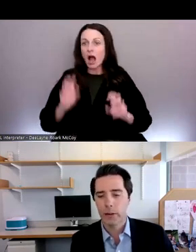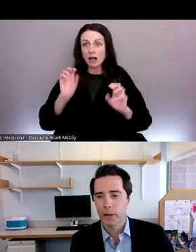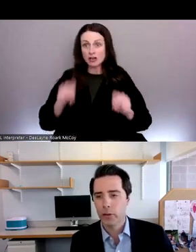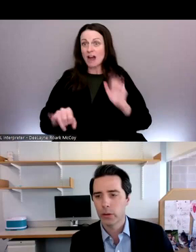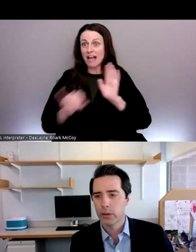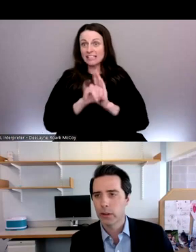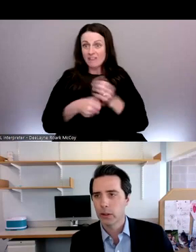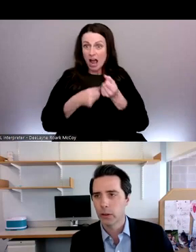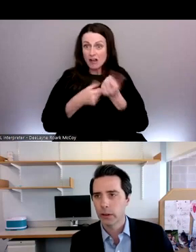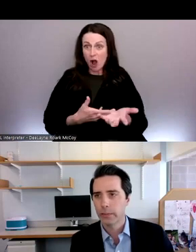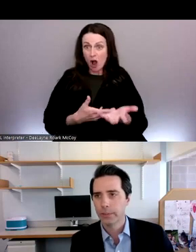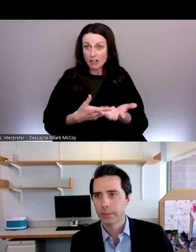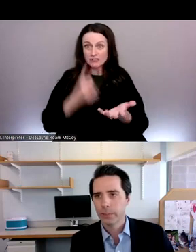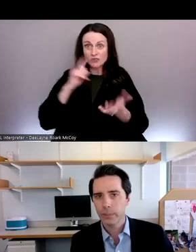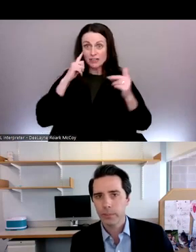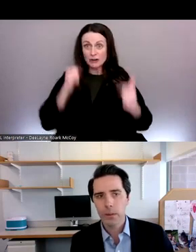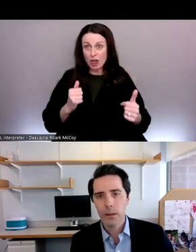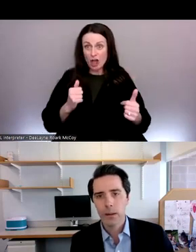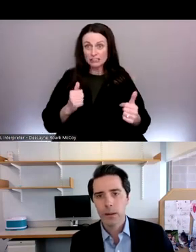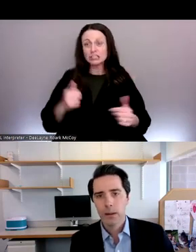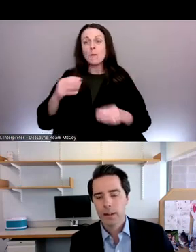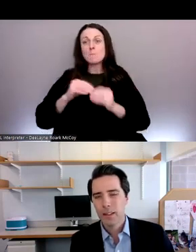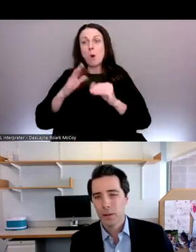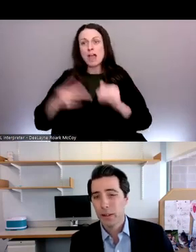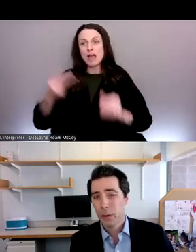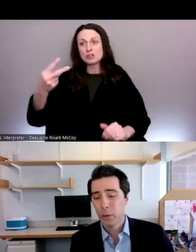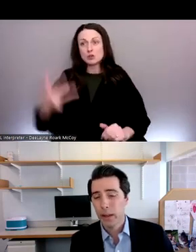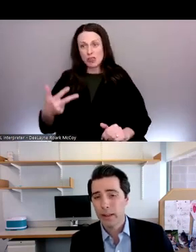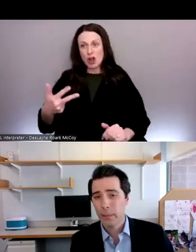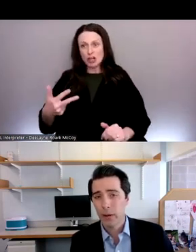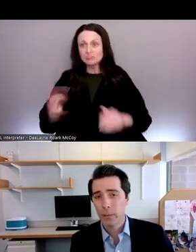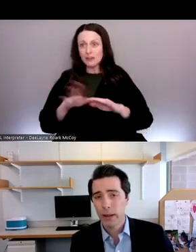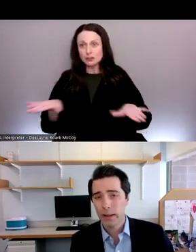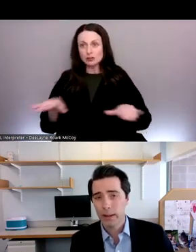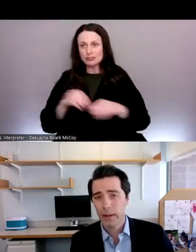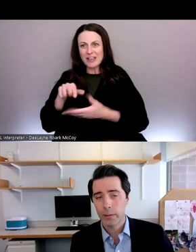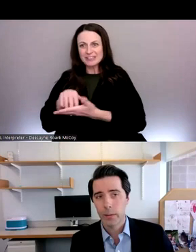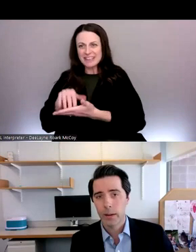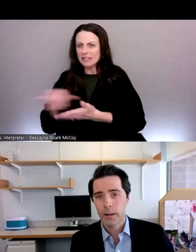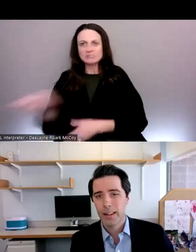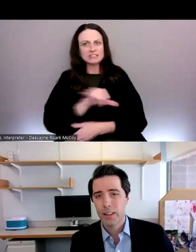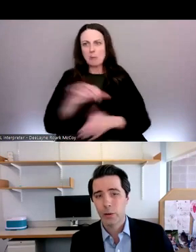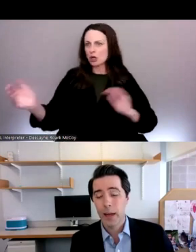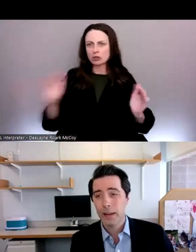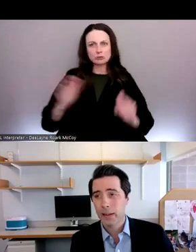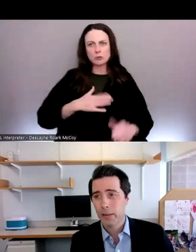greater than two-thirds of these children this is similar to what I see in my own